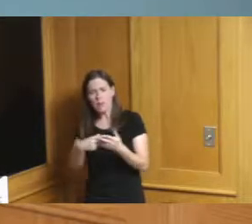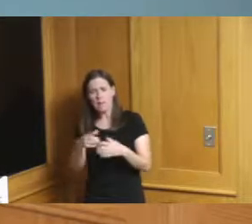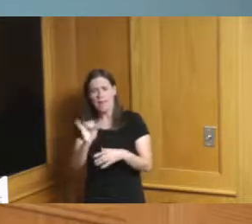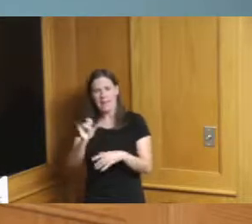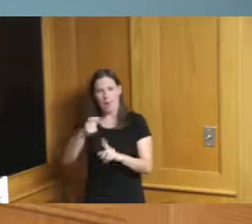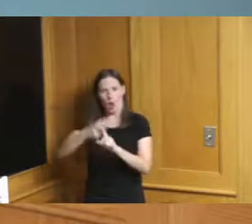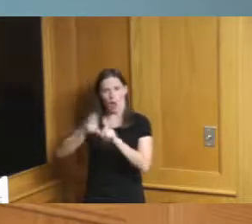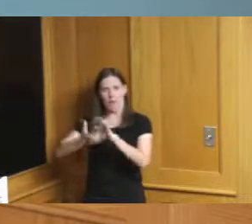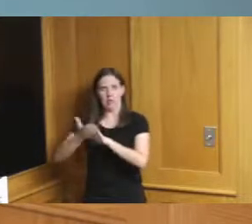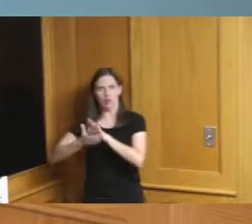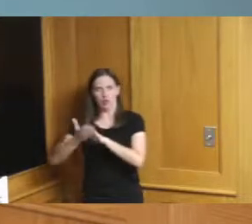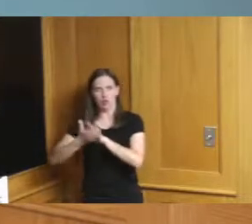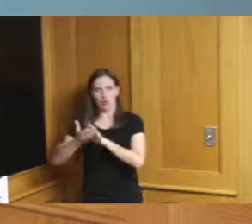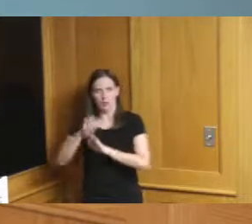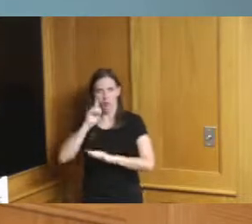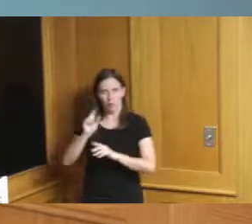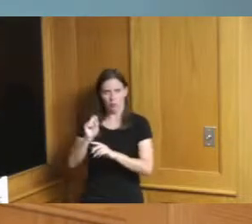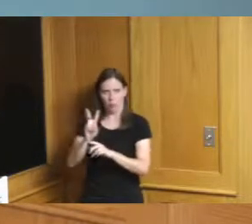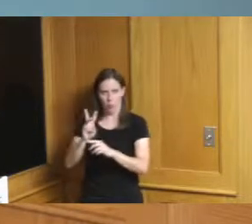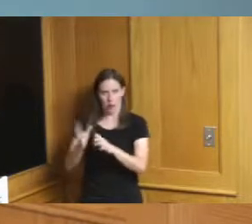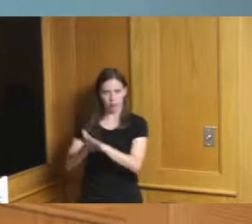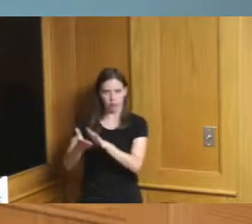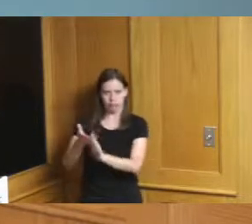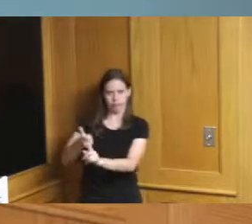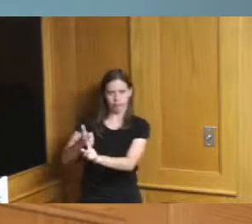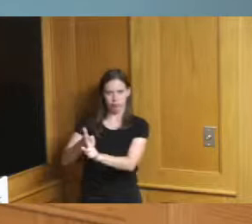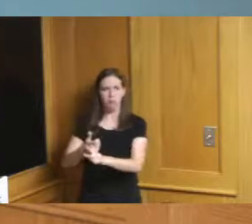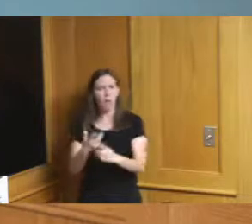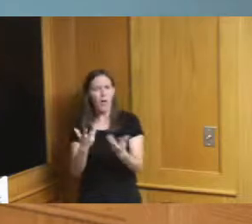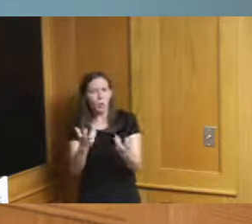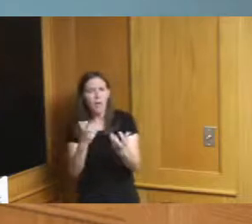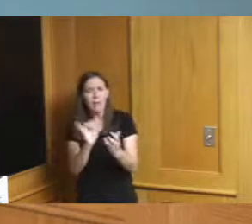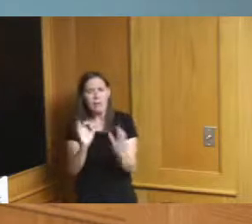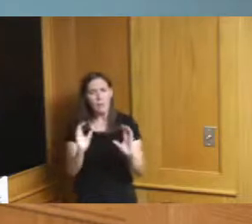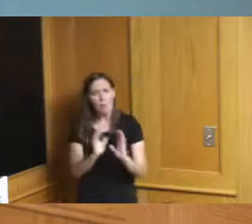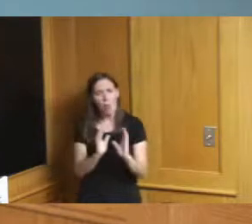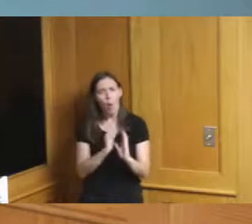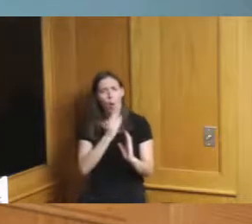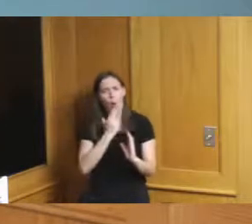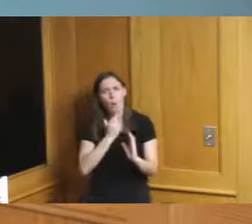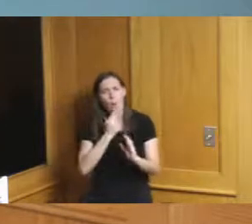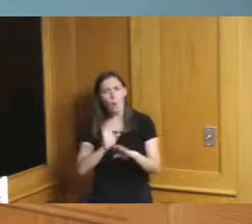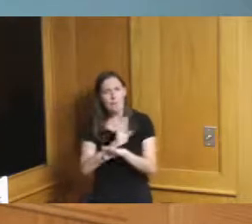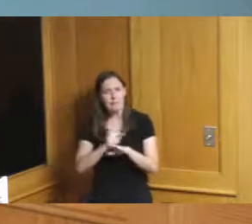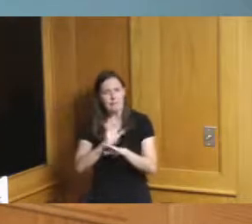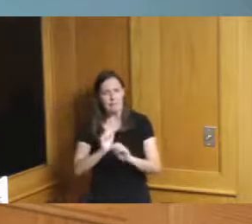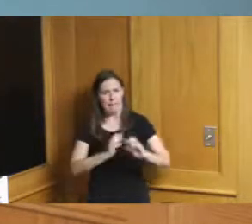i want to make sure that it's utilized by small businesses now as well as there are services that